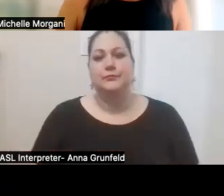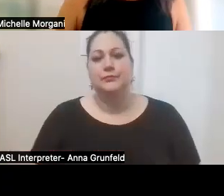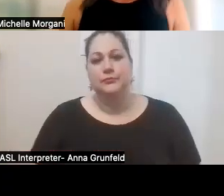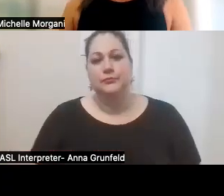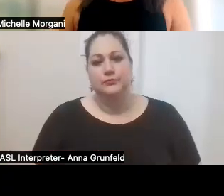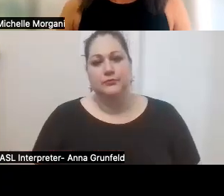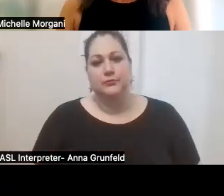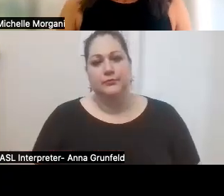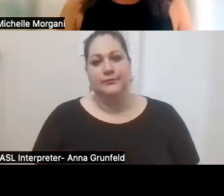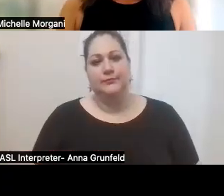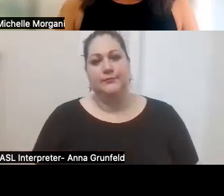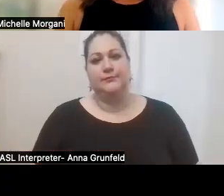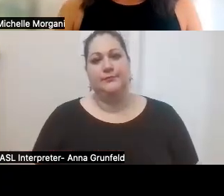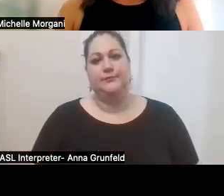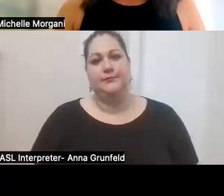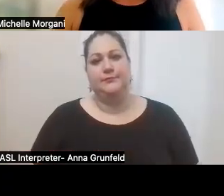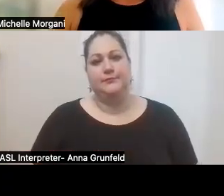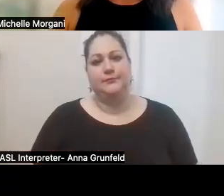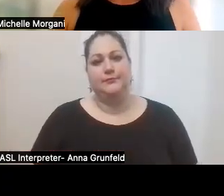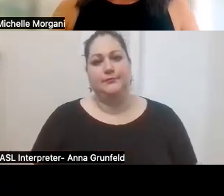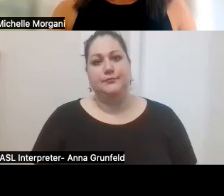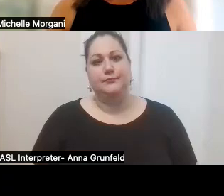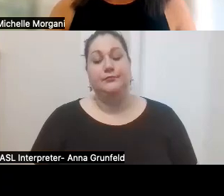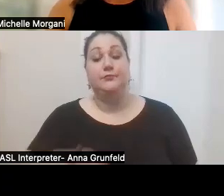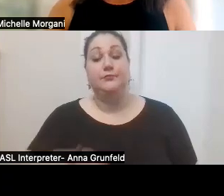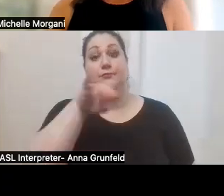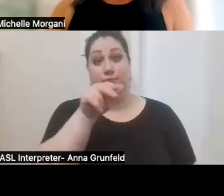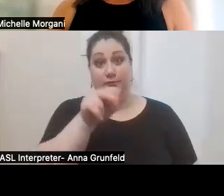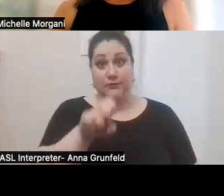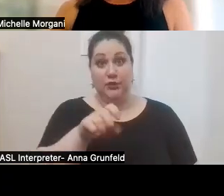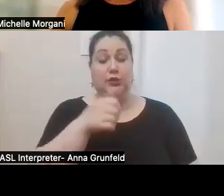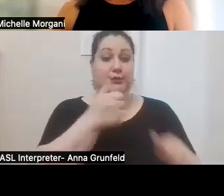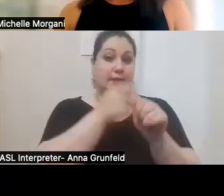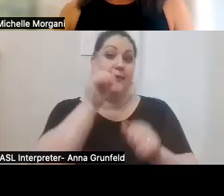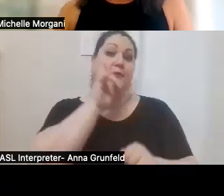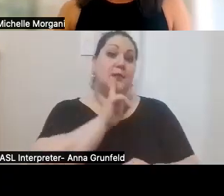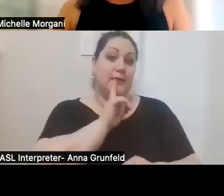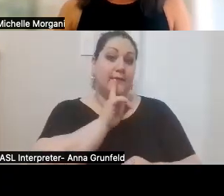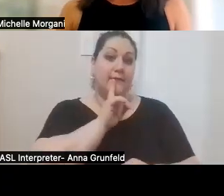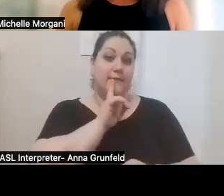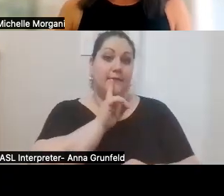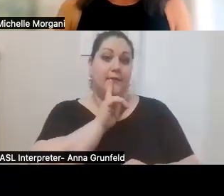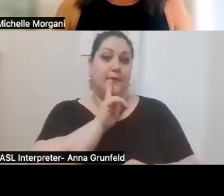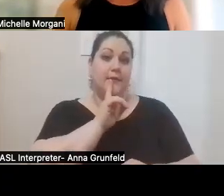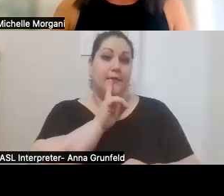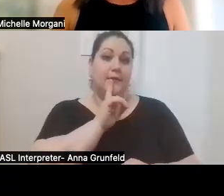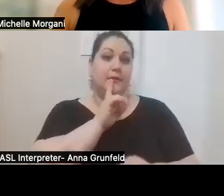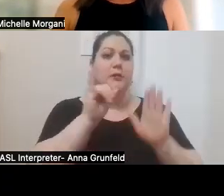So, Jane is a student who is deaf and does identify as being a deaf student.